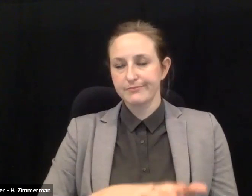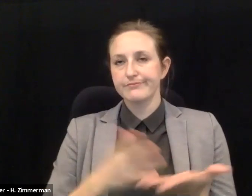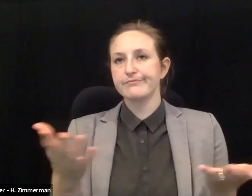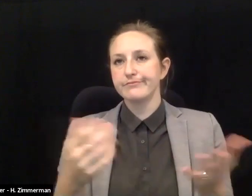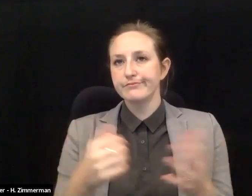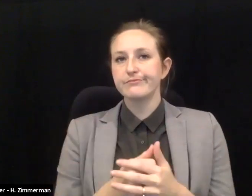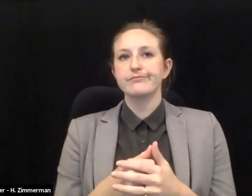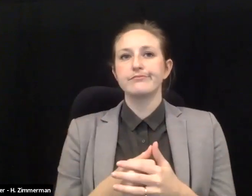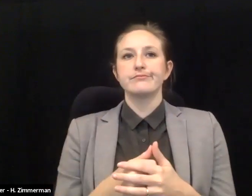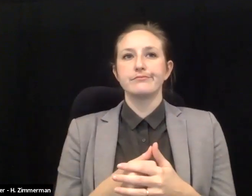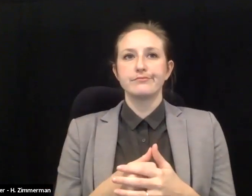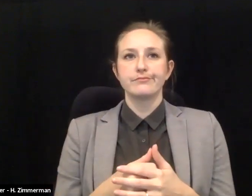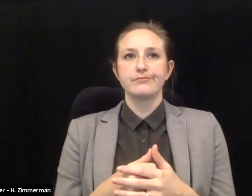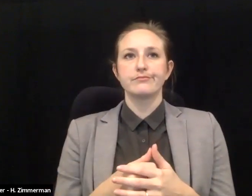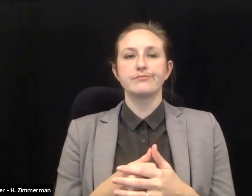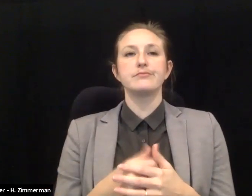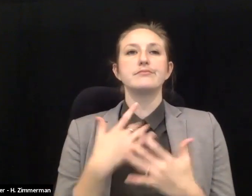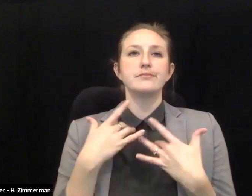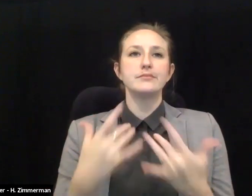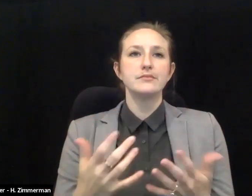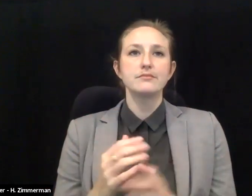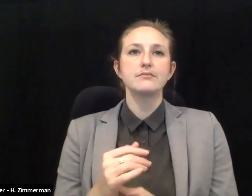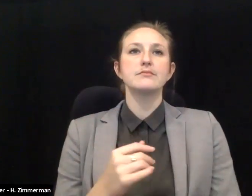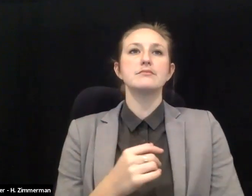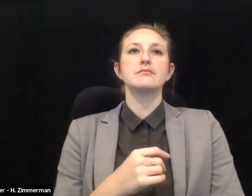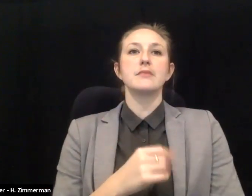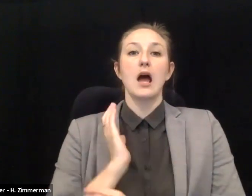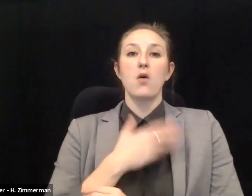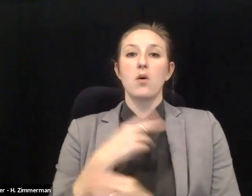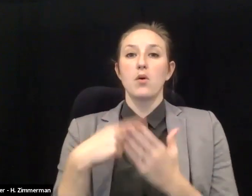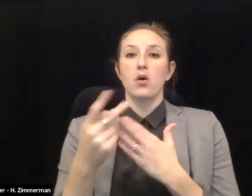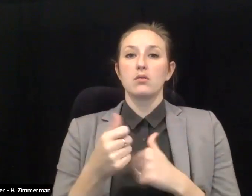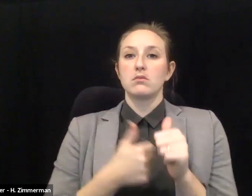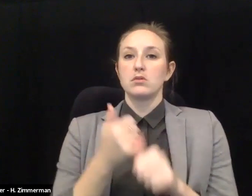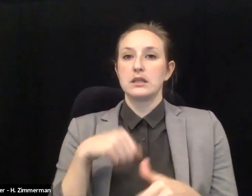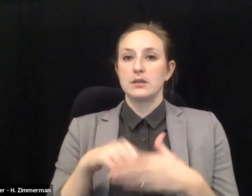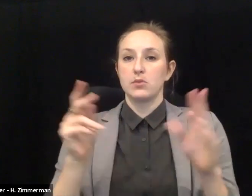I typically in our programming like it's mostly in person. And we're providing